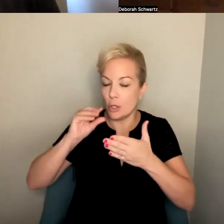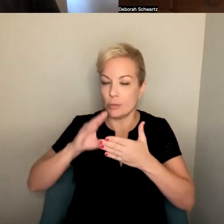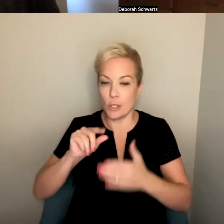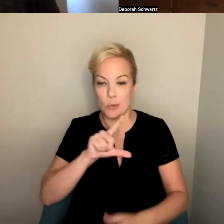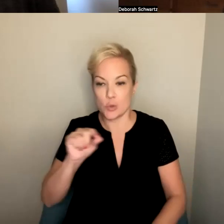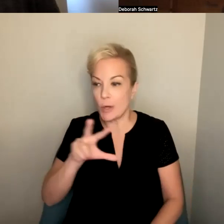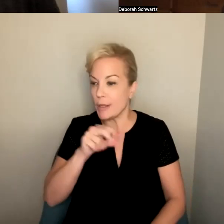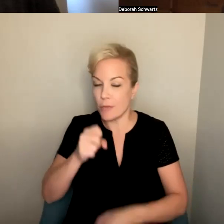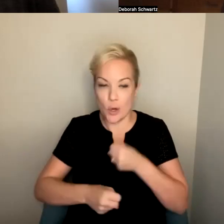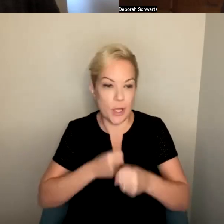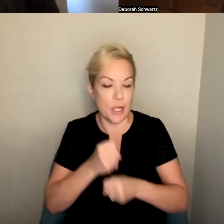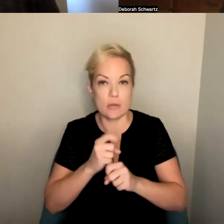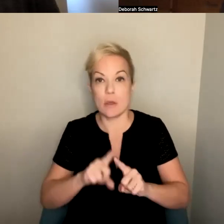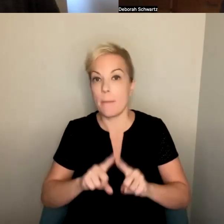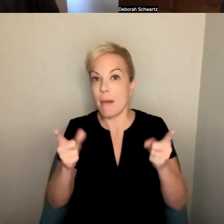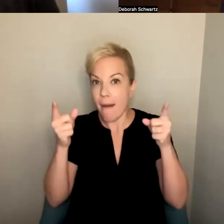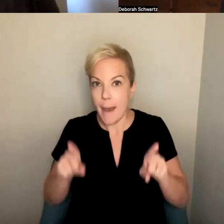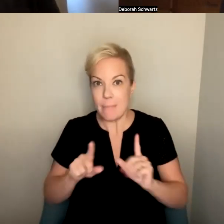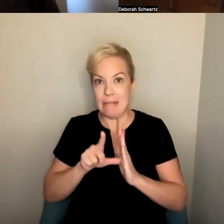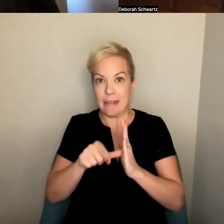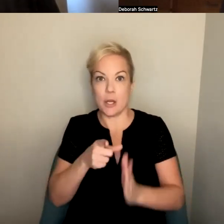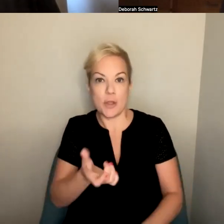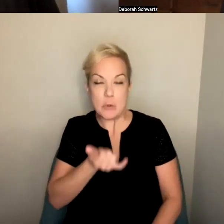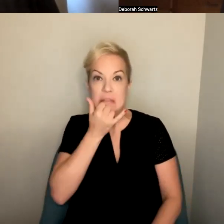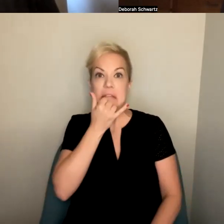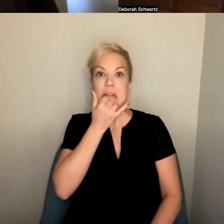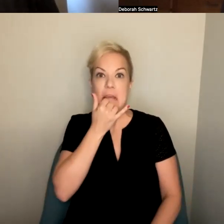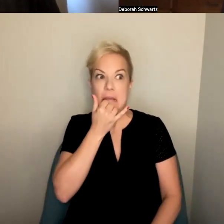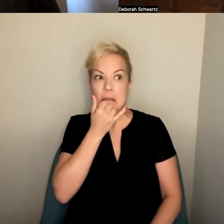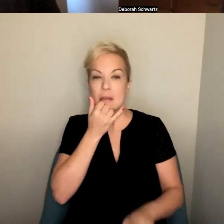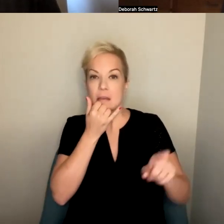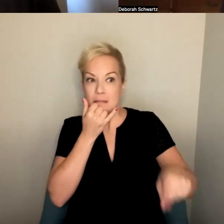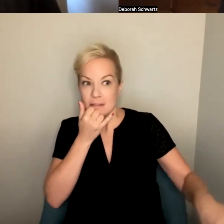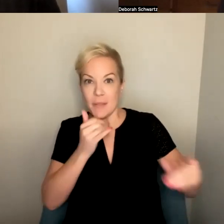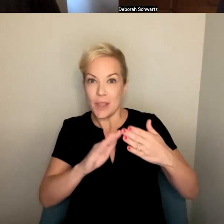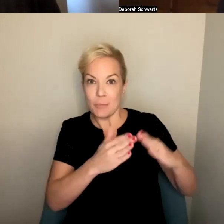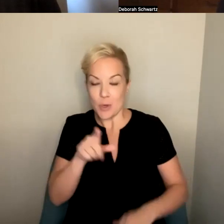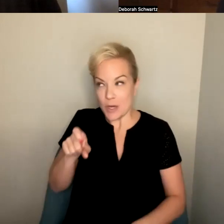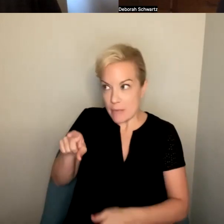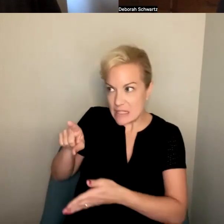of the people listening if you make a mistake to correct you gently, you know, and so that becomes